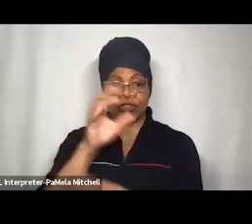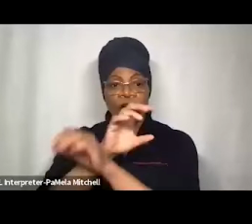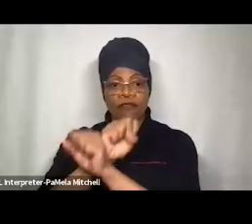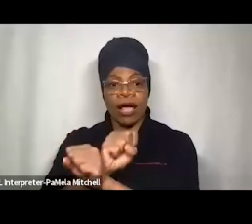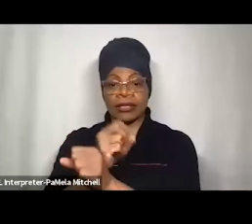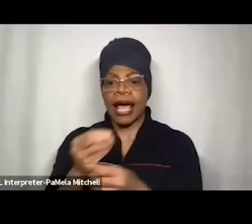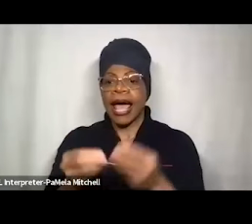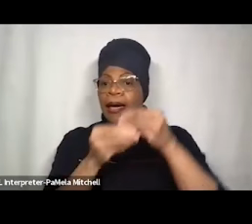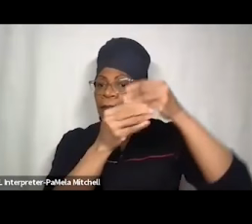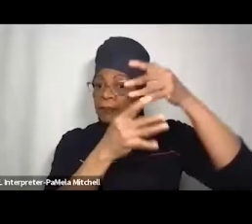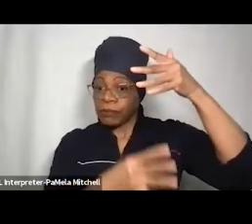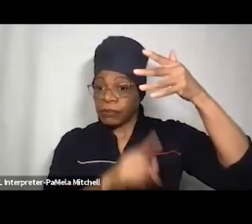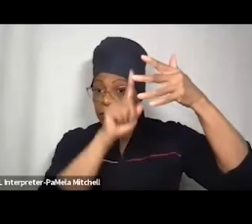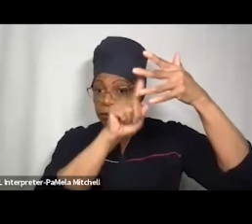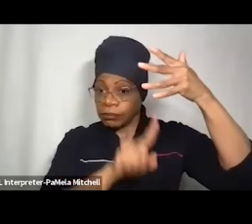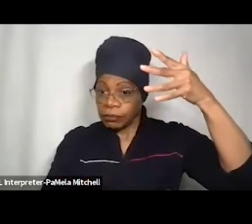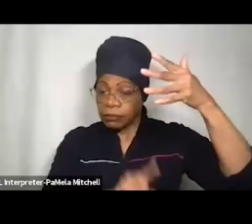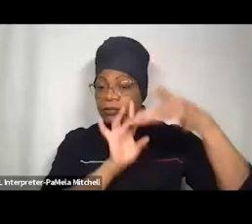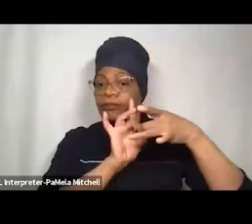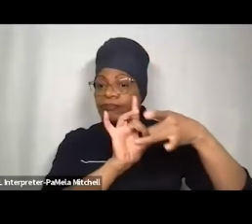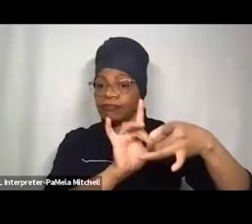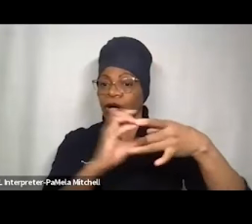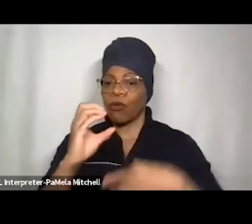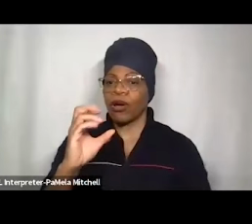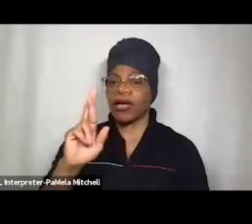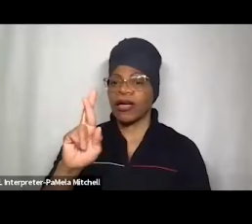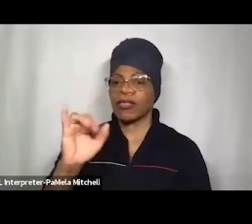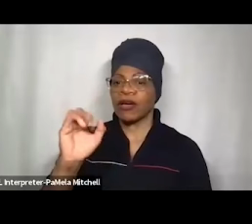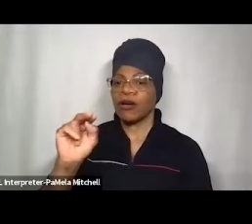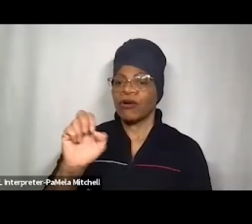with criminal attitudes, criminal peers,